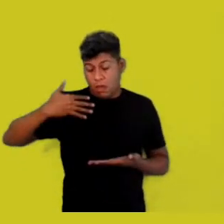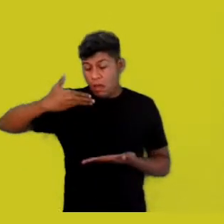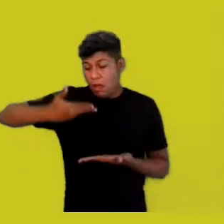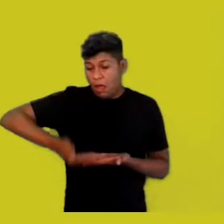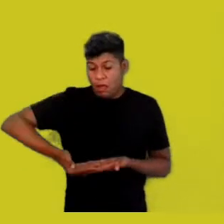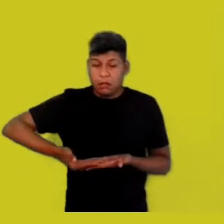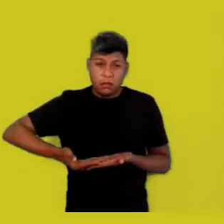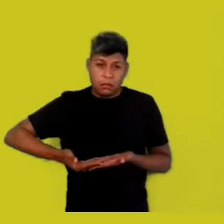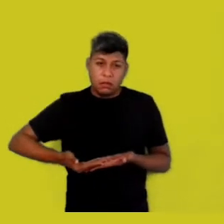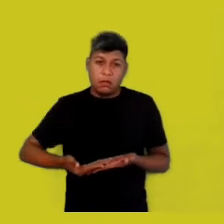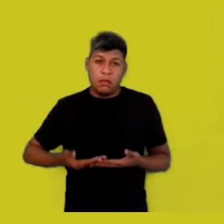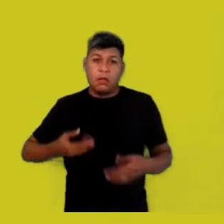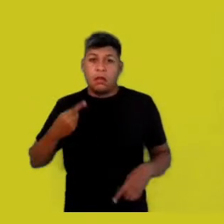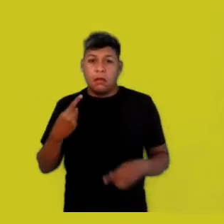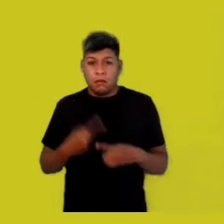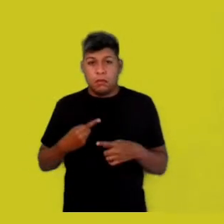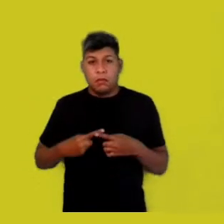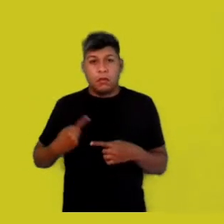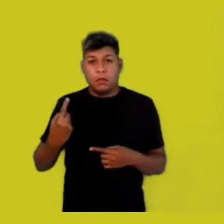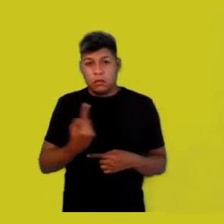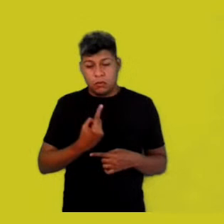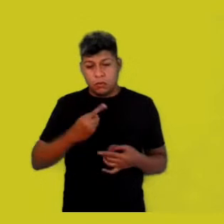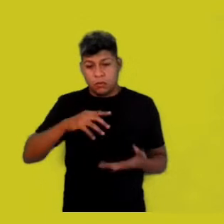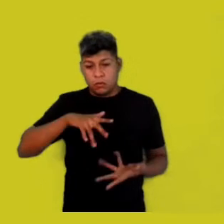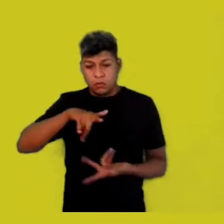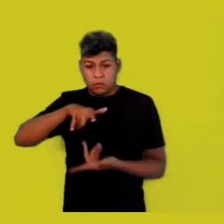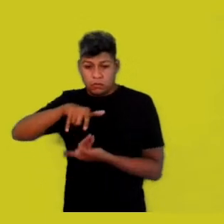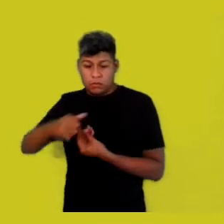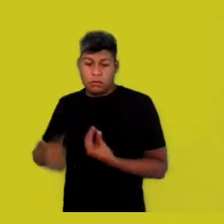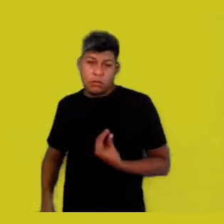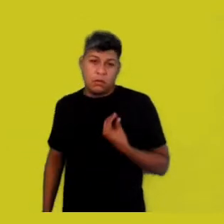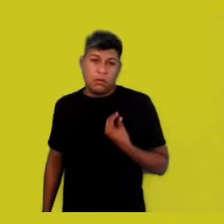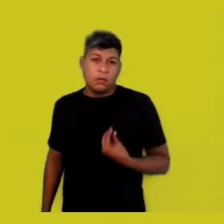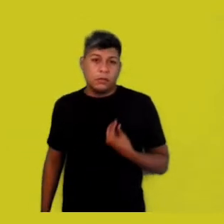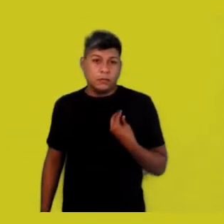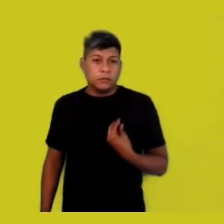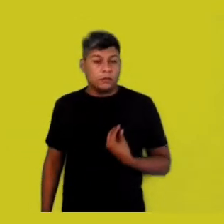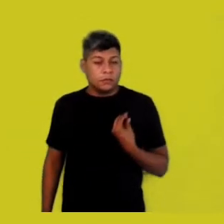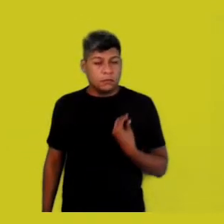Because ours is the world of profanation. A world, I repeat,